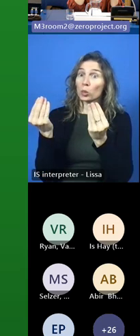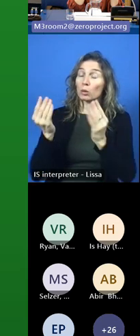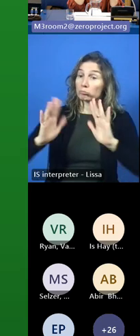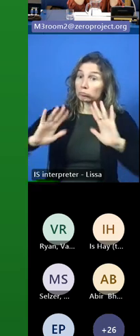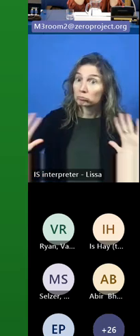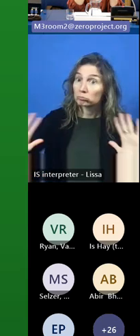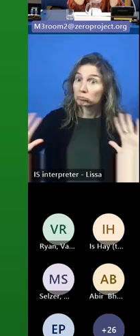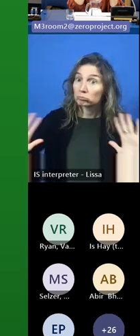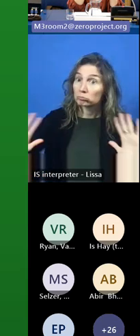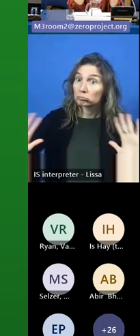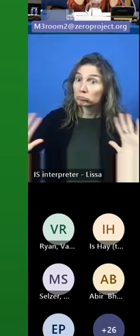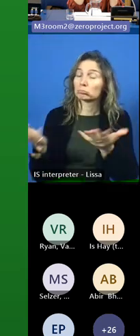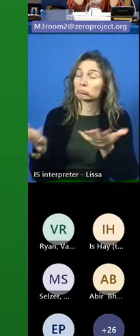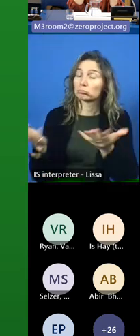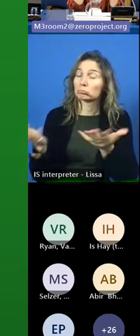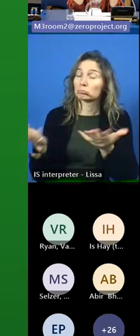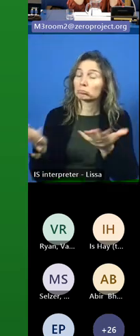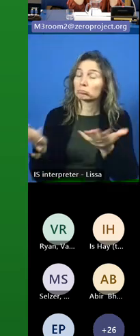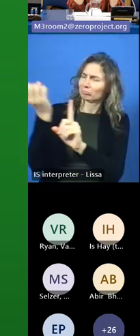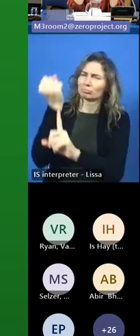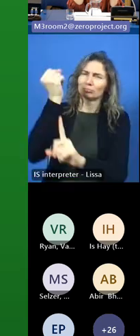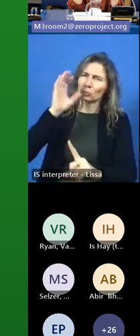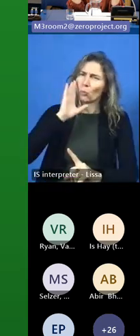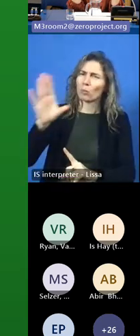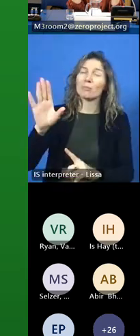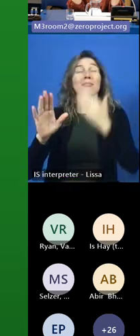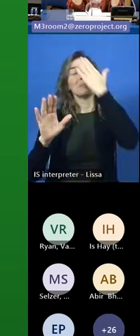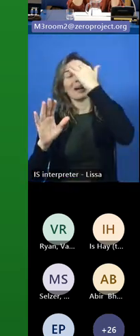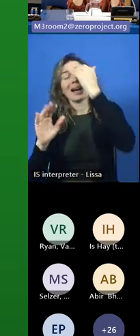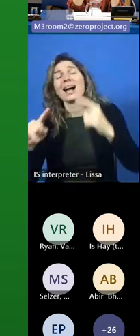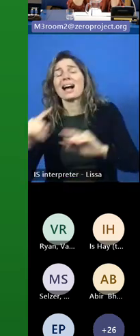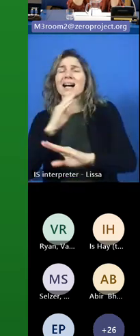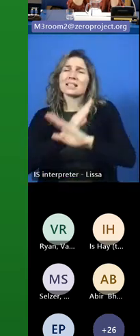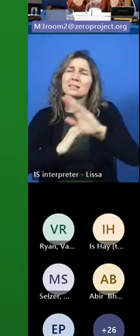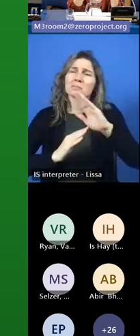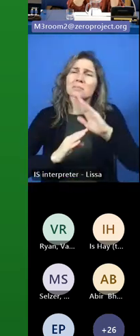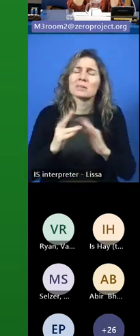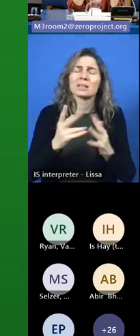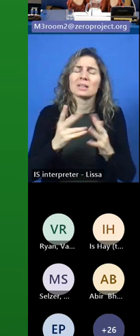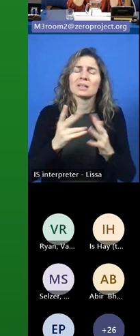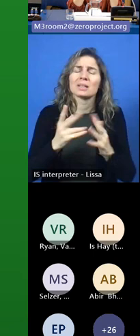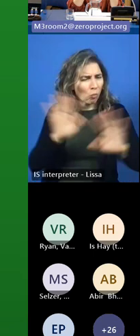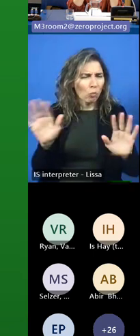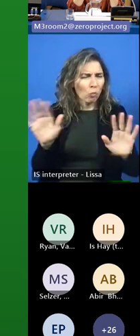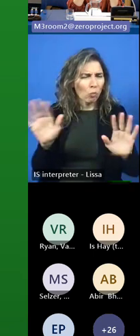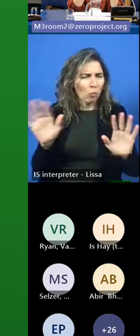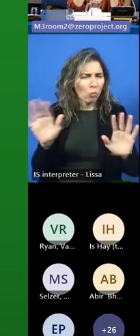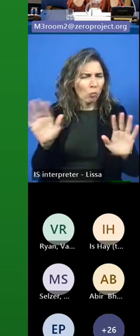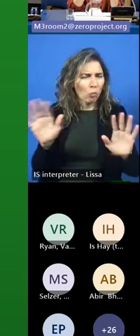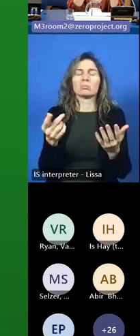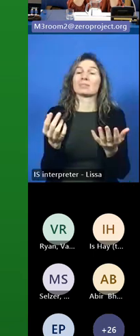but because of all of the beautiful stories and understandings and perspective that come from